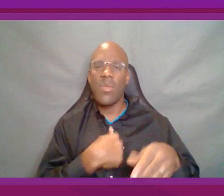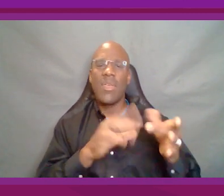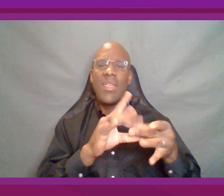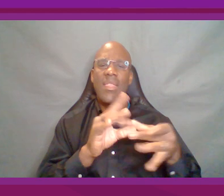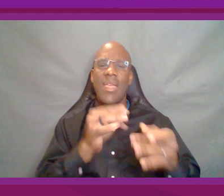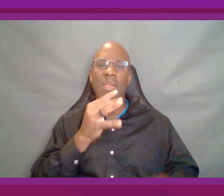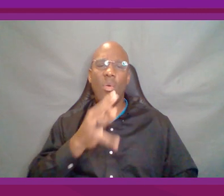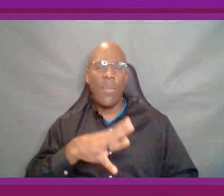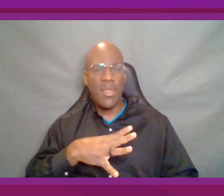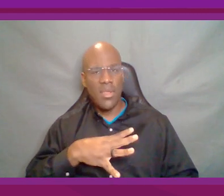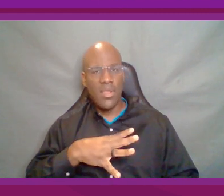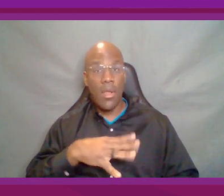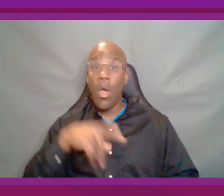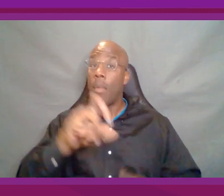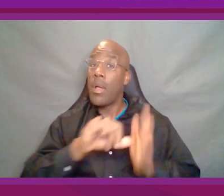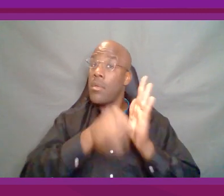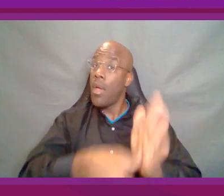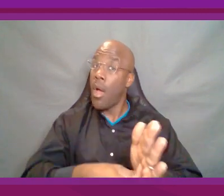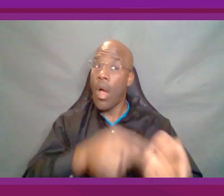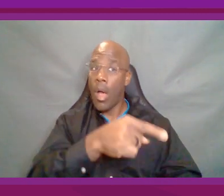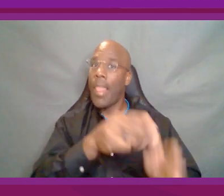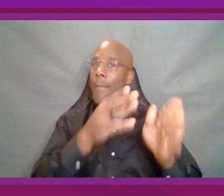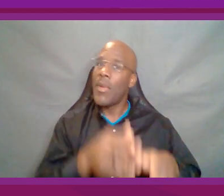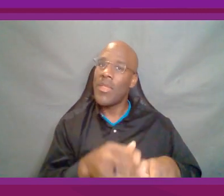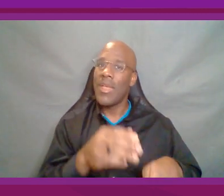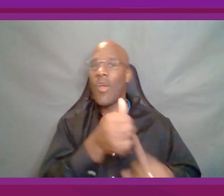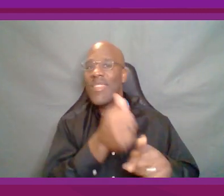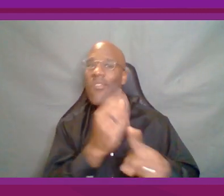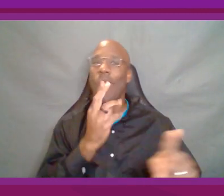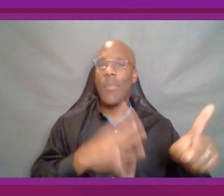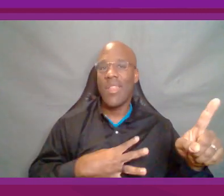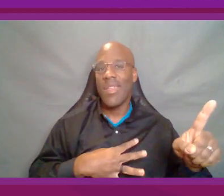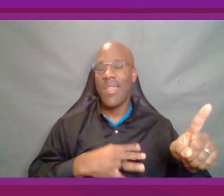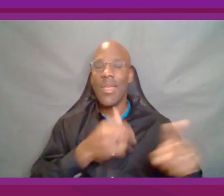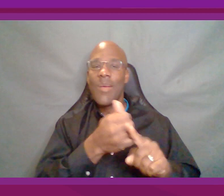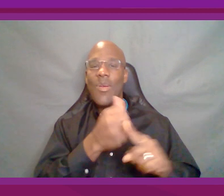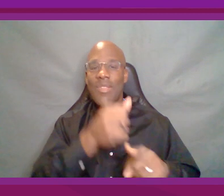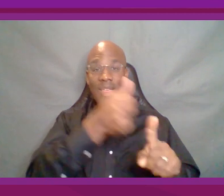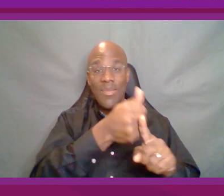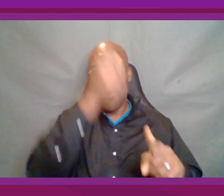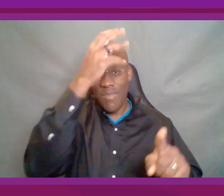the time, person who is a woman, person who is a man, we're comfortable just seeing a